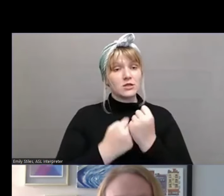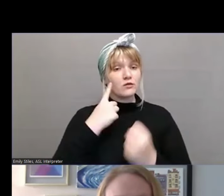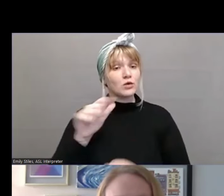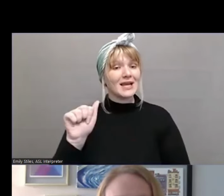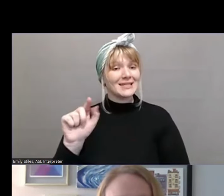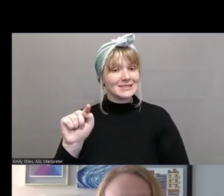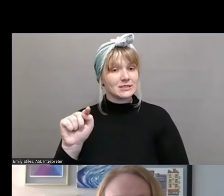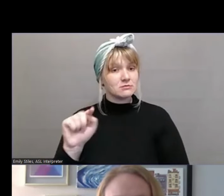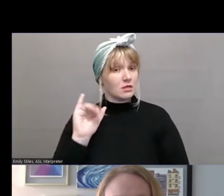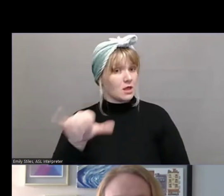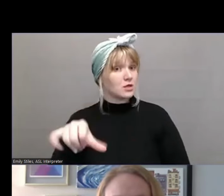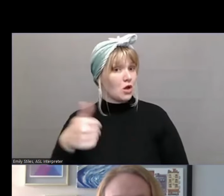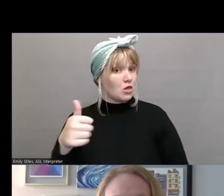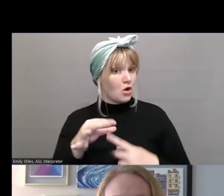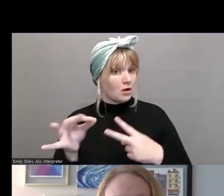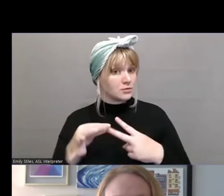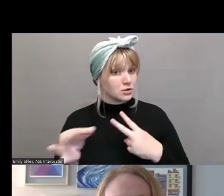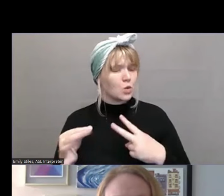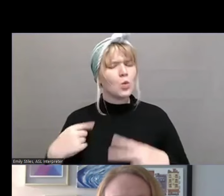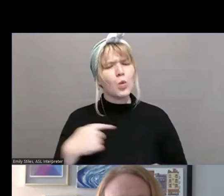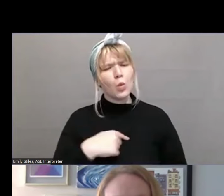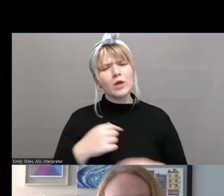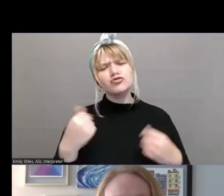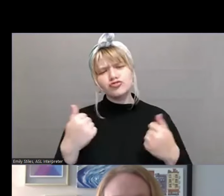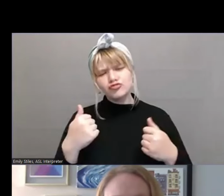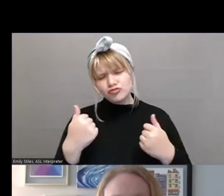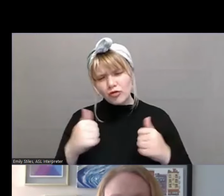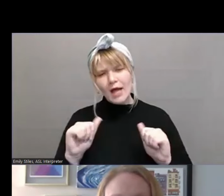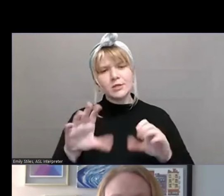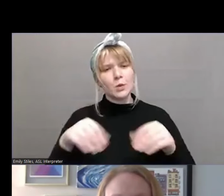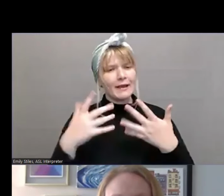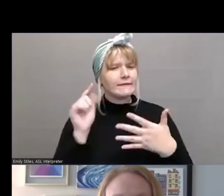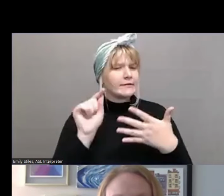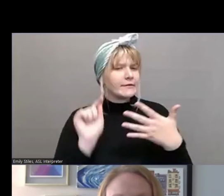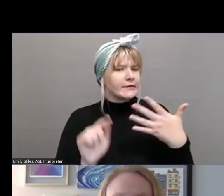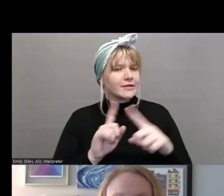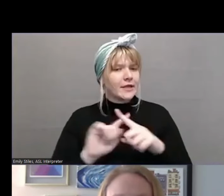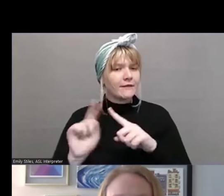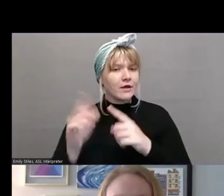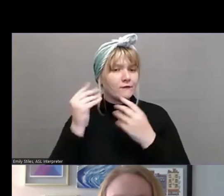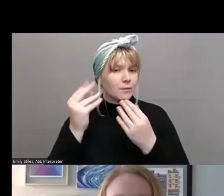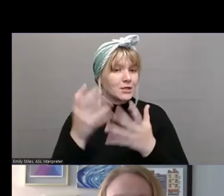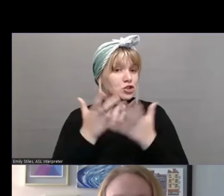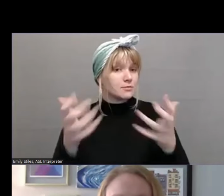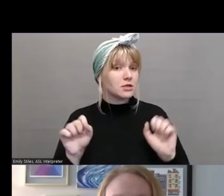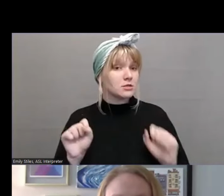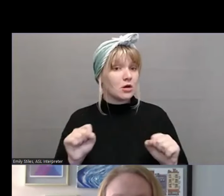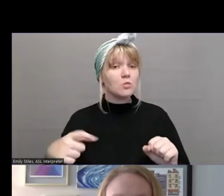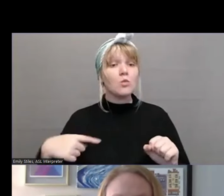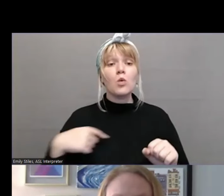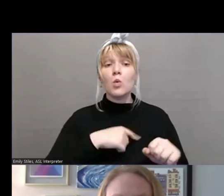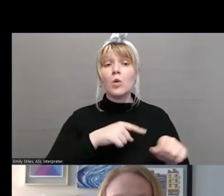We try to give people as many bits of information as possible and we also try to know what organizations